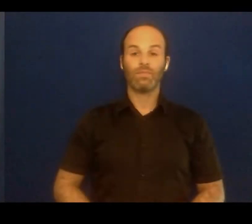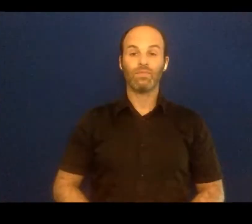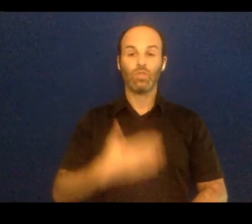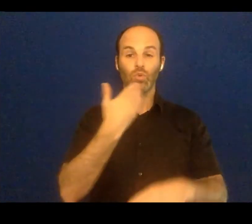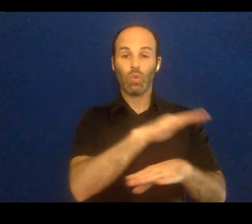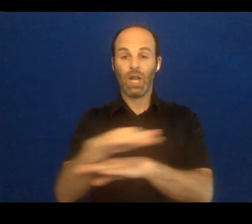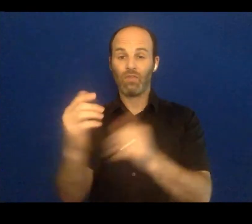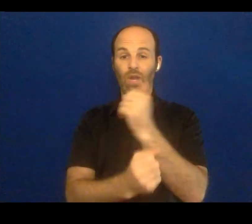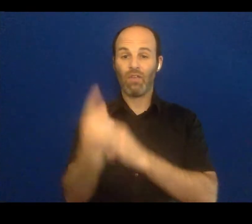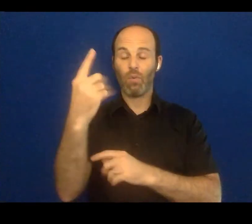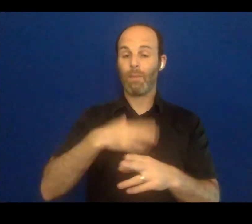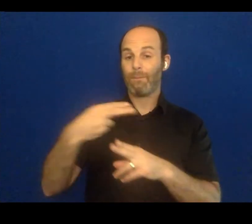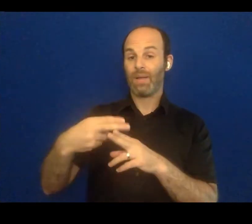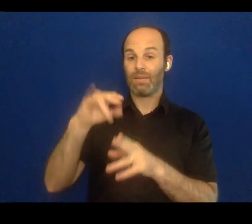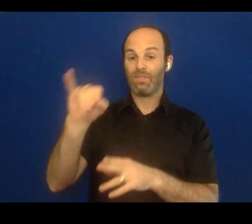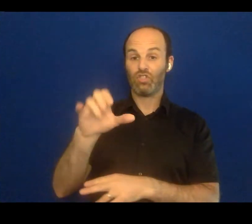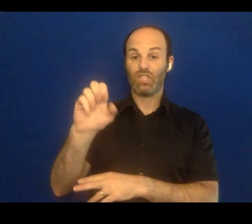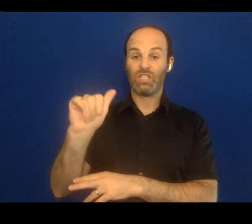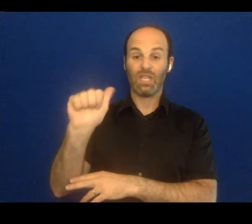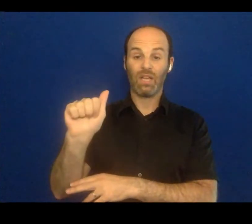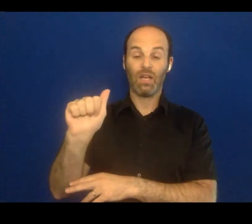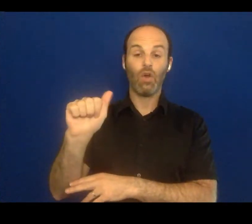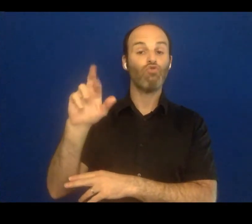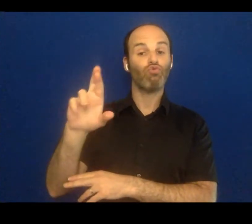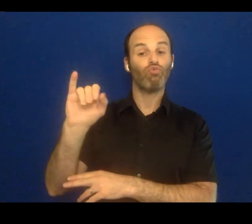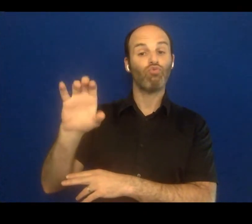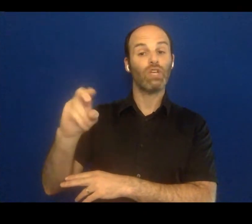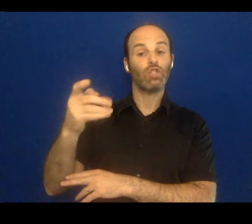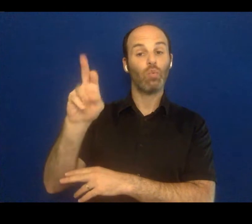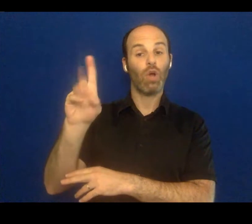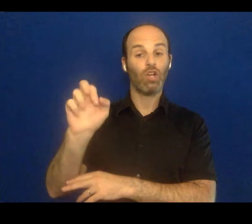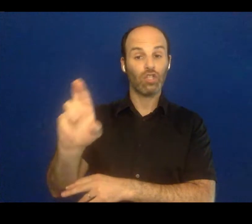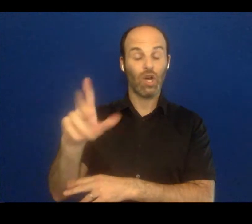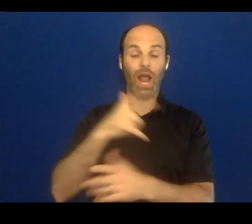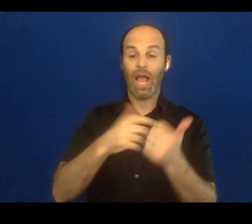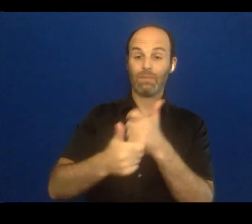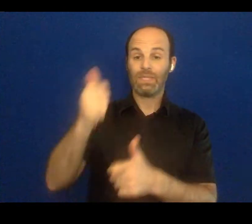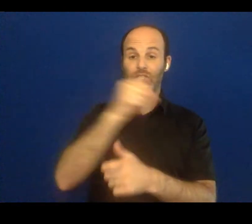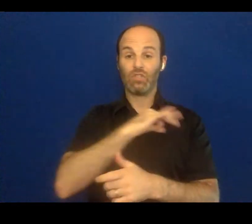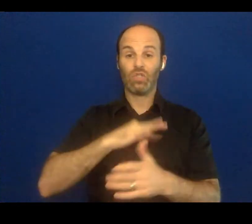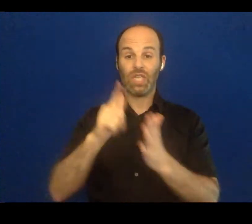GOOD AFTERNOON, I AM JESSICA. I'M A SENIOR STAFF ATTORNEY AT DRNY.